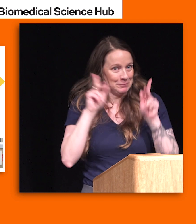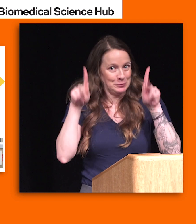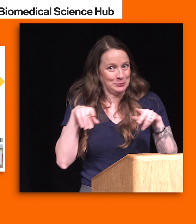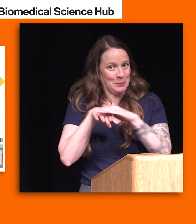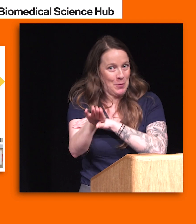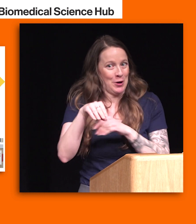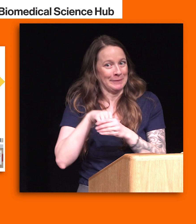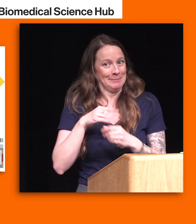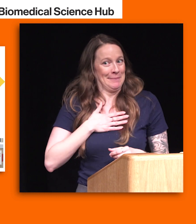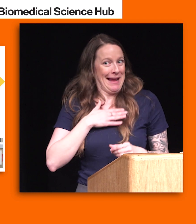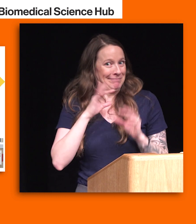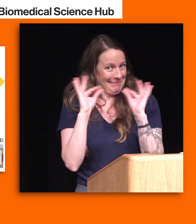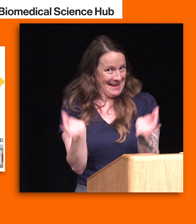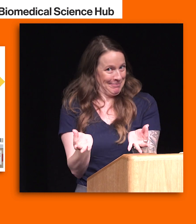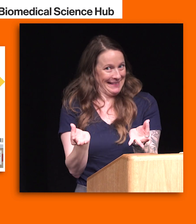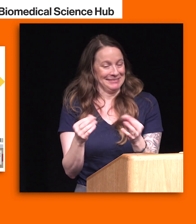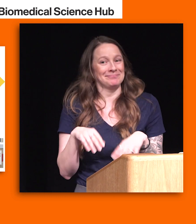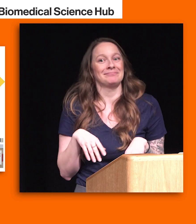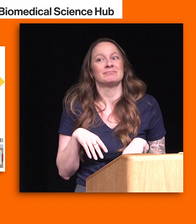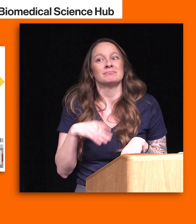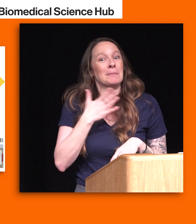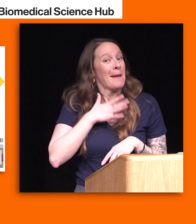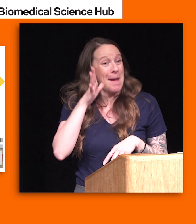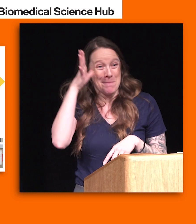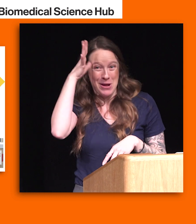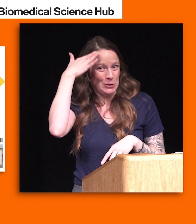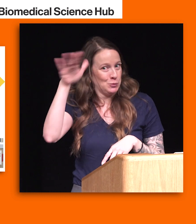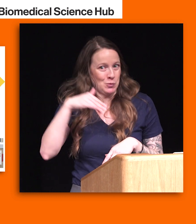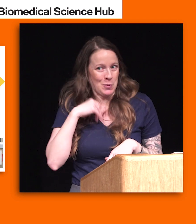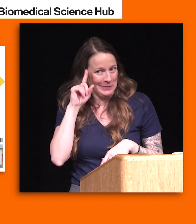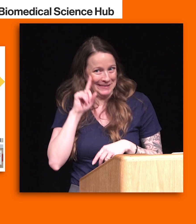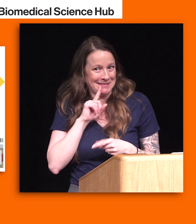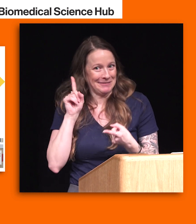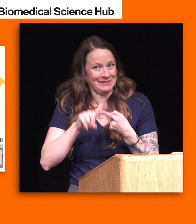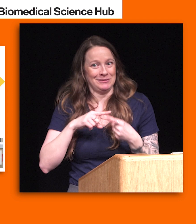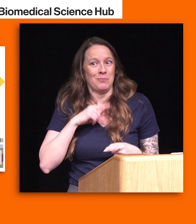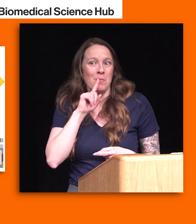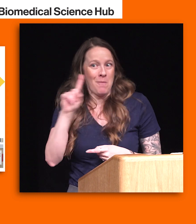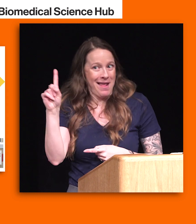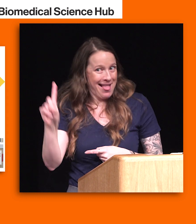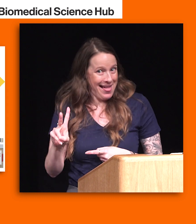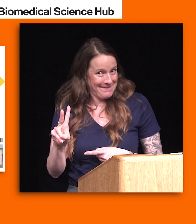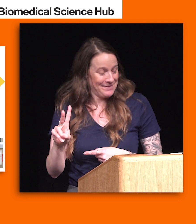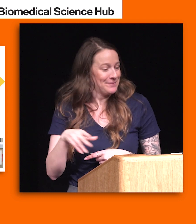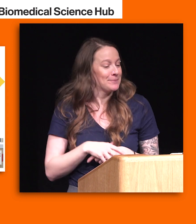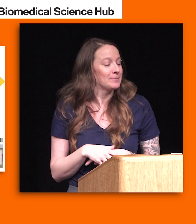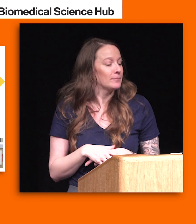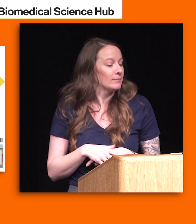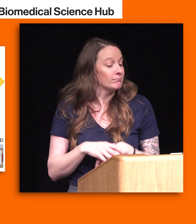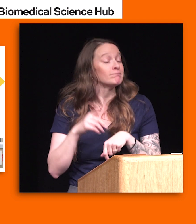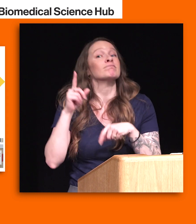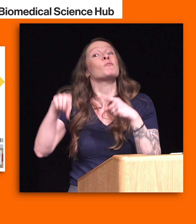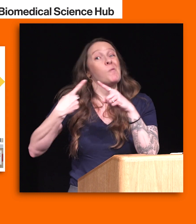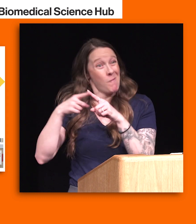I was the first Deaf person born in my family. My parents didn't know I was Deaf until I was a year and a half old.